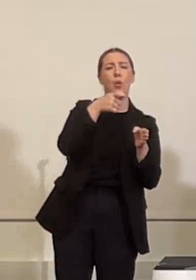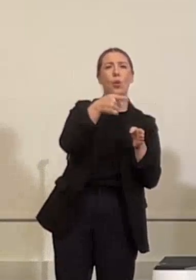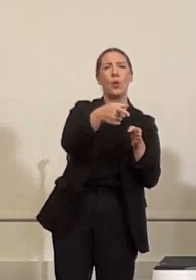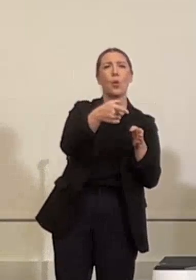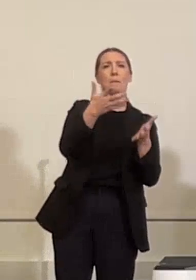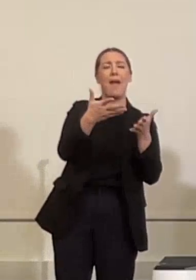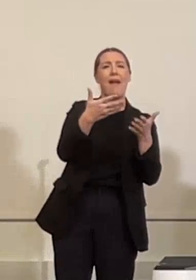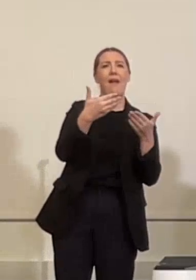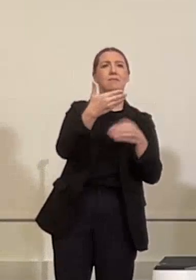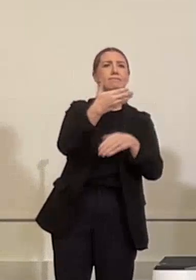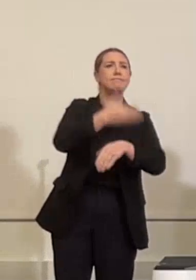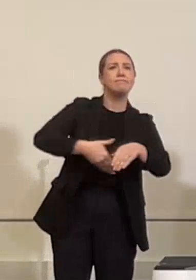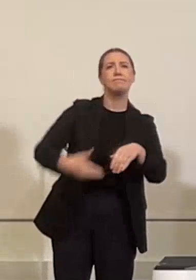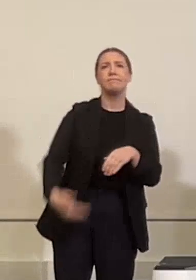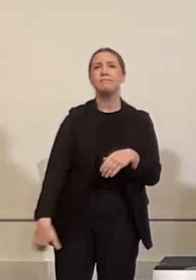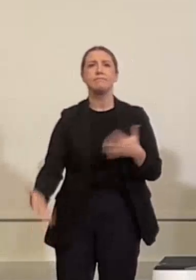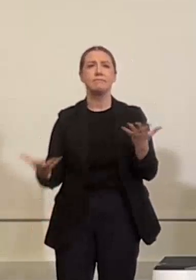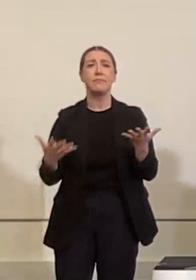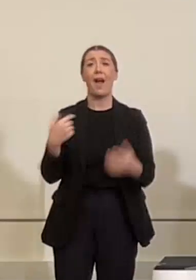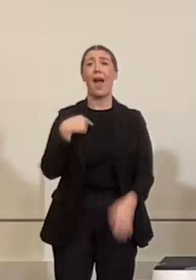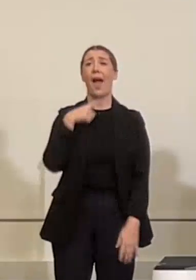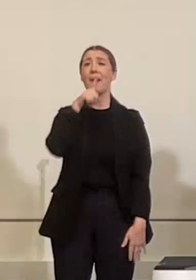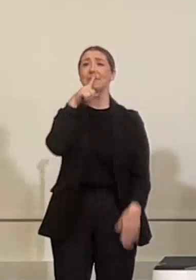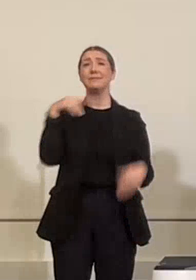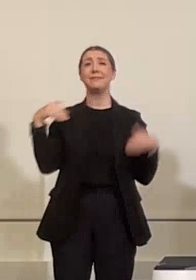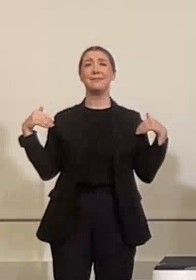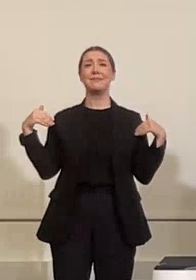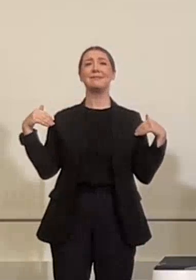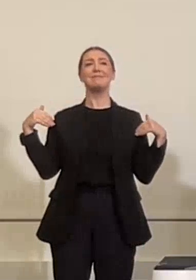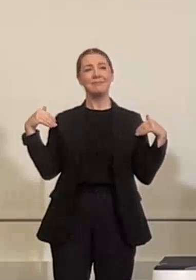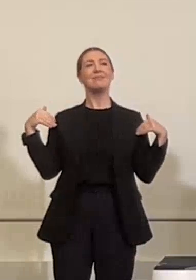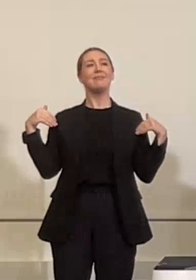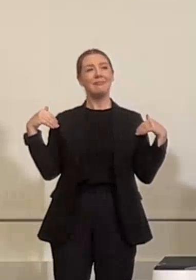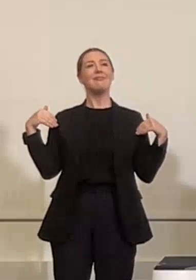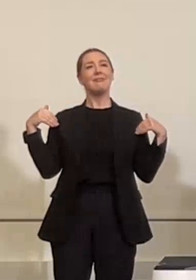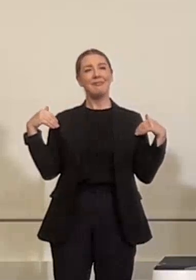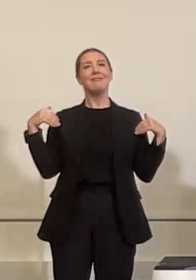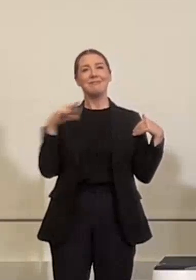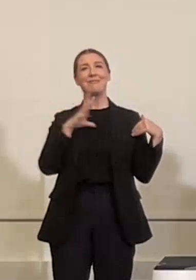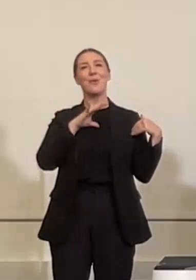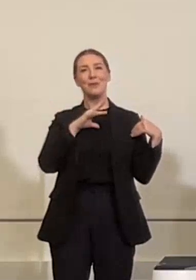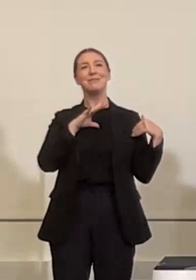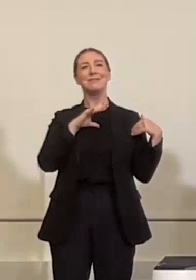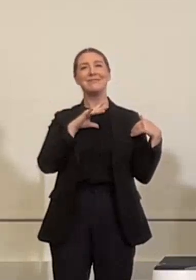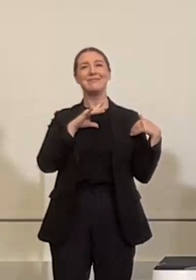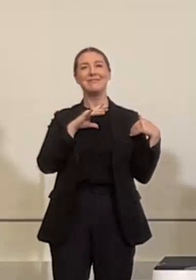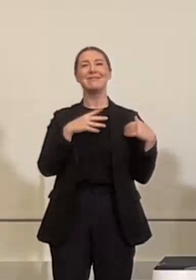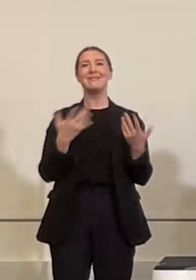And I'm not even saying anything. That's when I'm like, cool, you know I'm not the one the